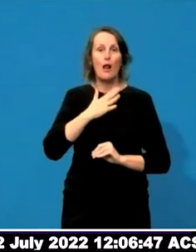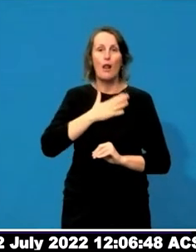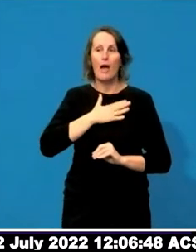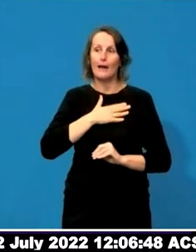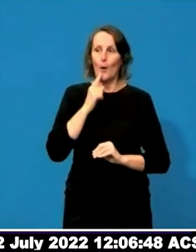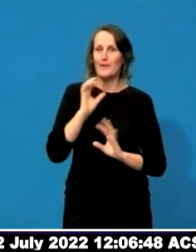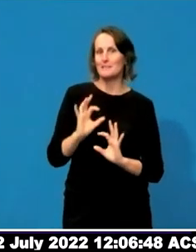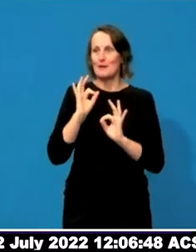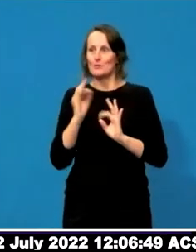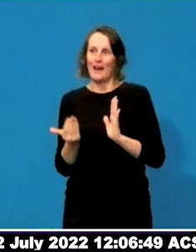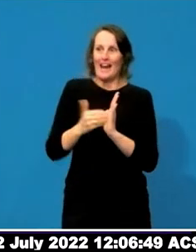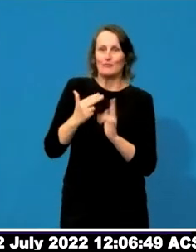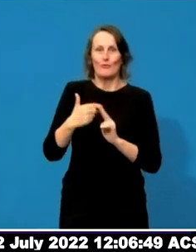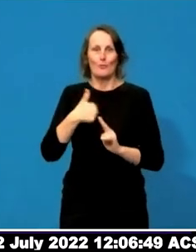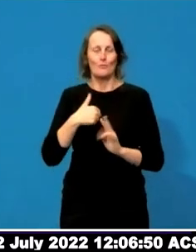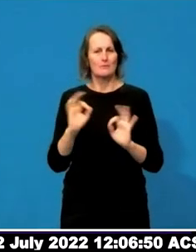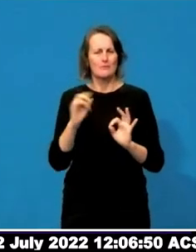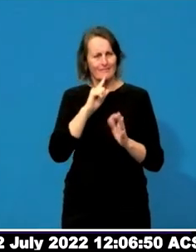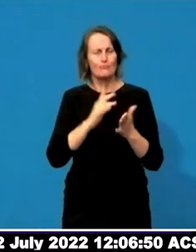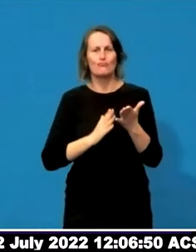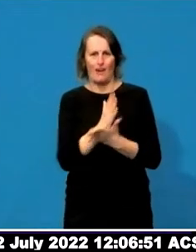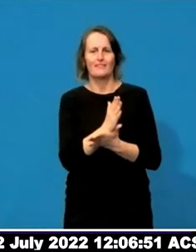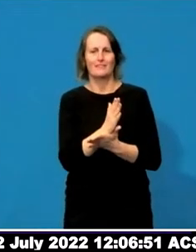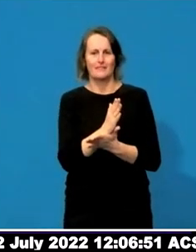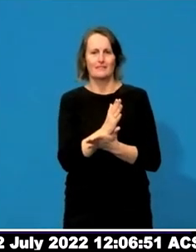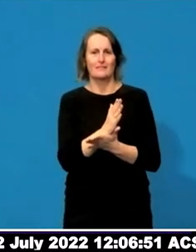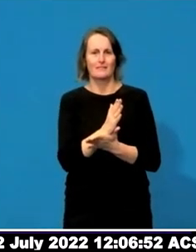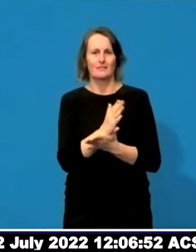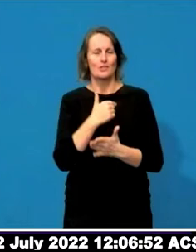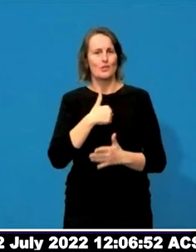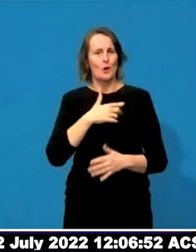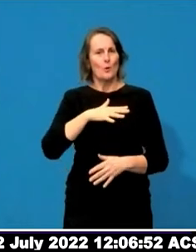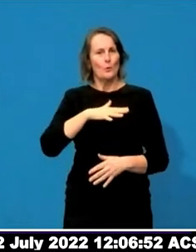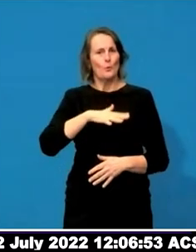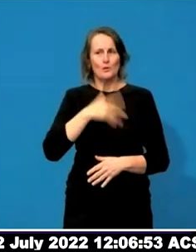and that we should have to make an enormous effort to obtain,